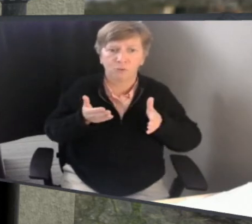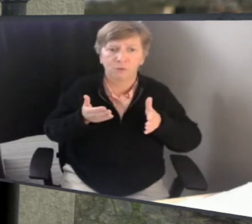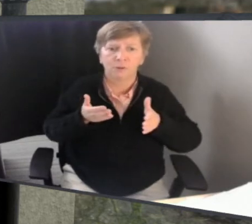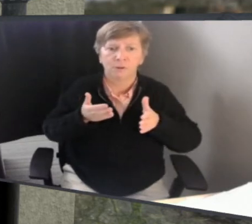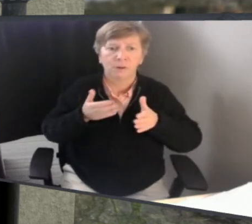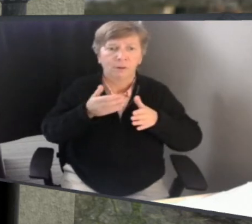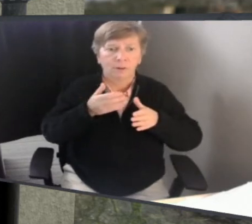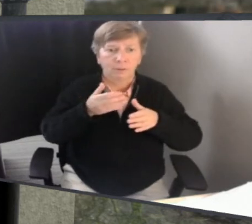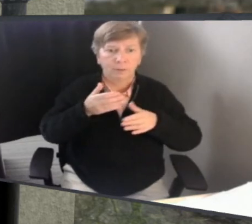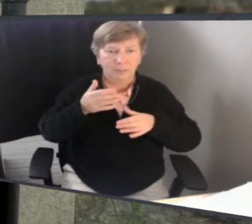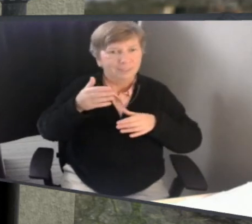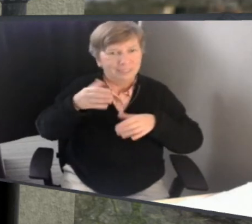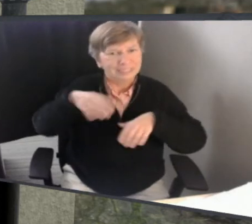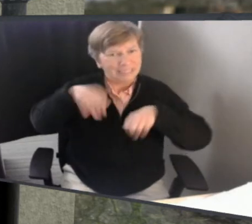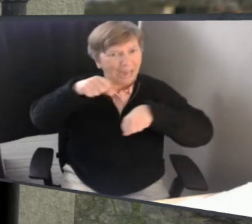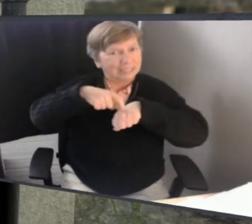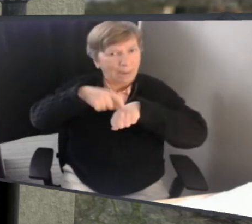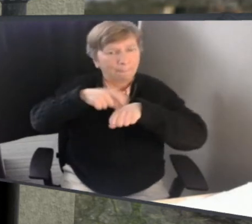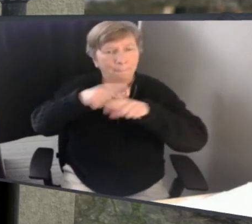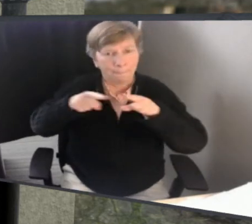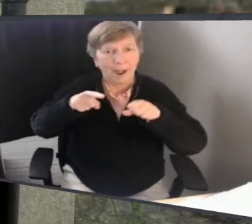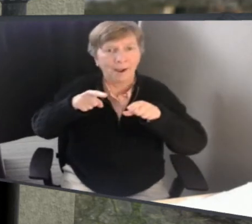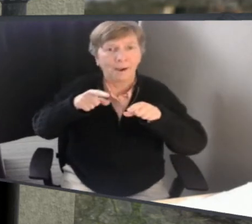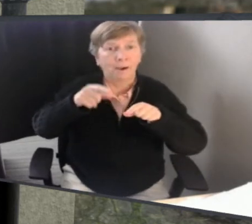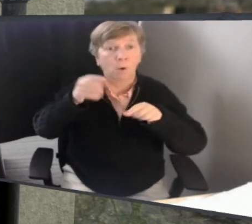takes time to prepare any necessary accommodations.